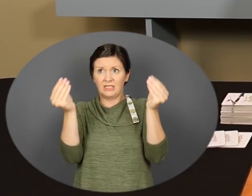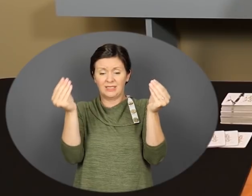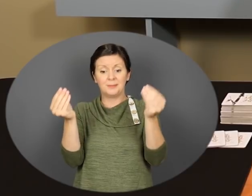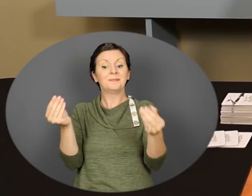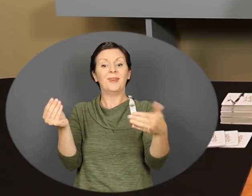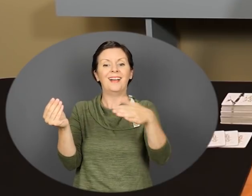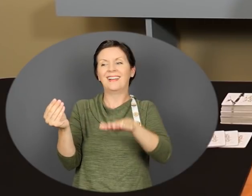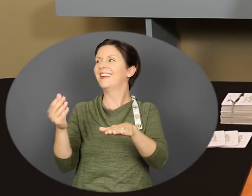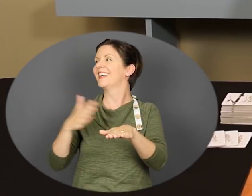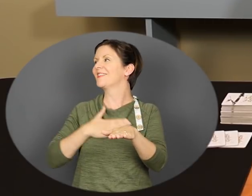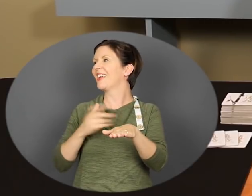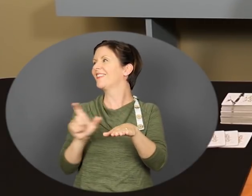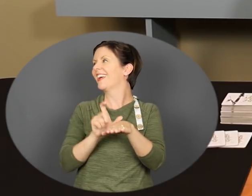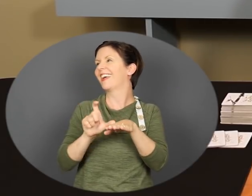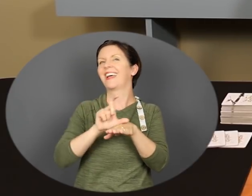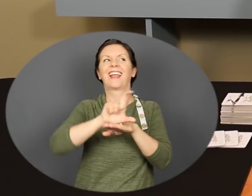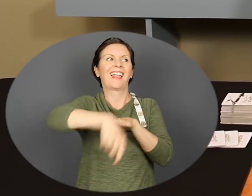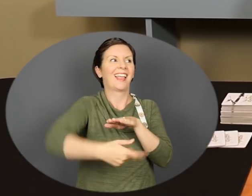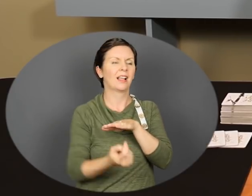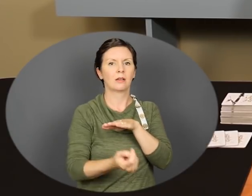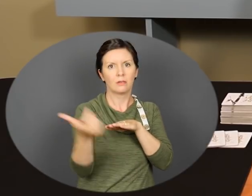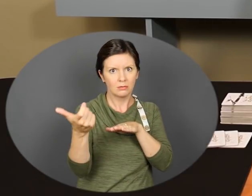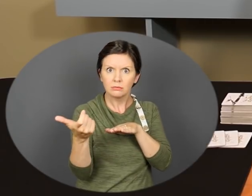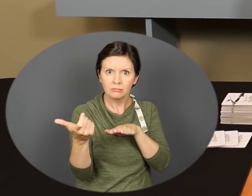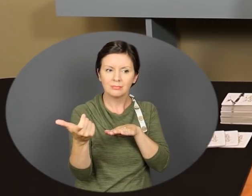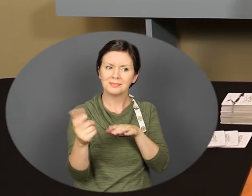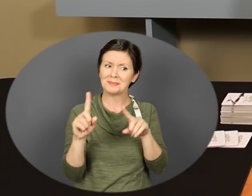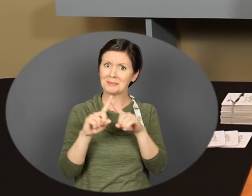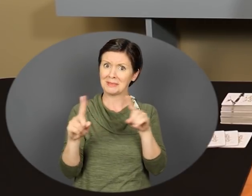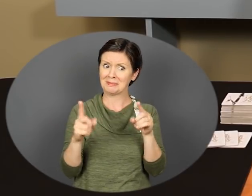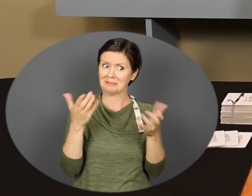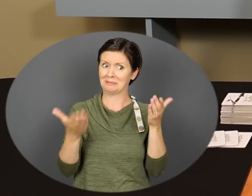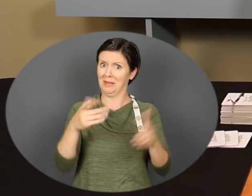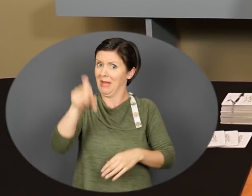board. But eventually, you may have no choice no matter which path tile you play or how